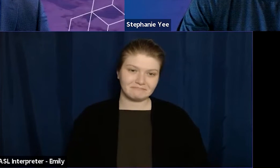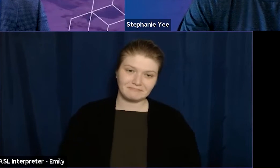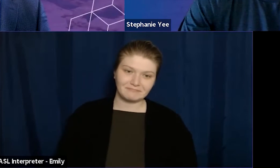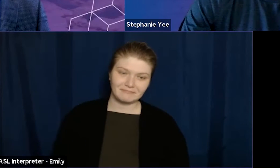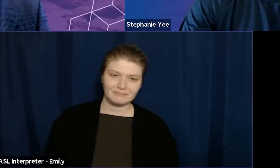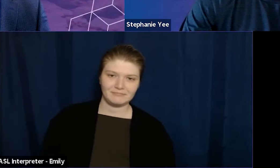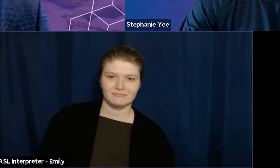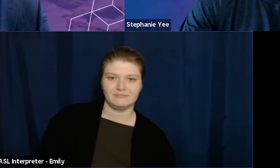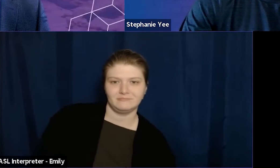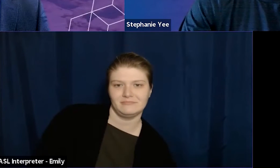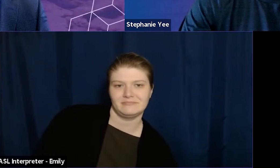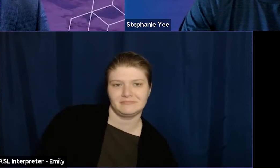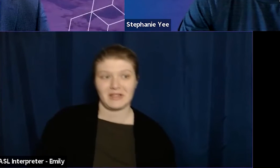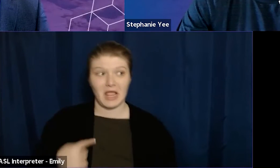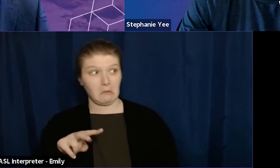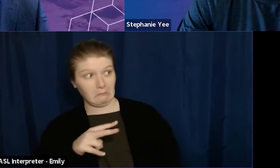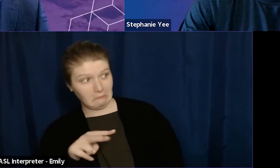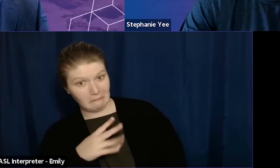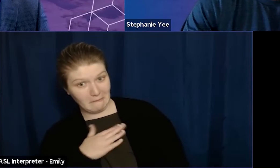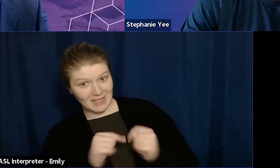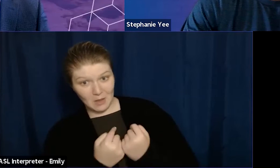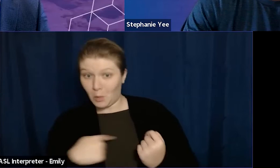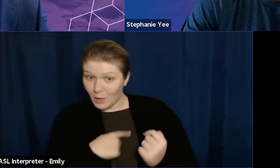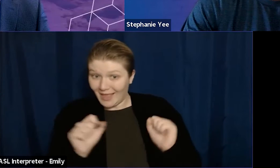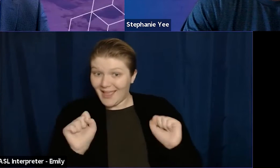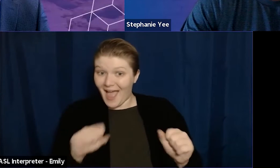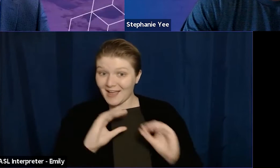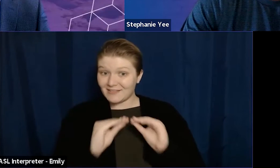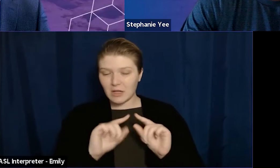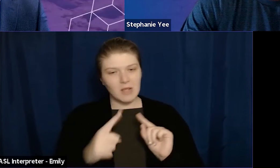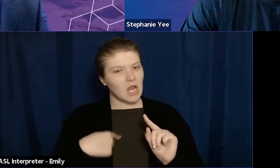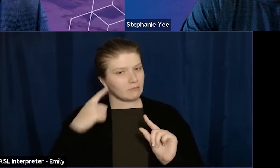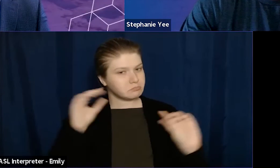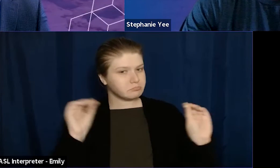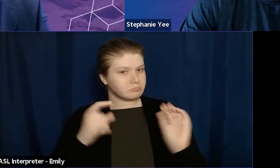I'm looking at my team. I mean, we can. But I have not heard any requirements that we would be doing that soon.